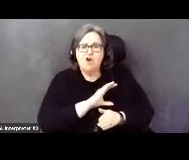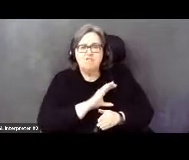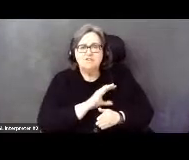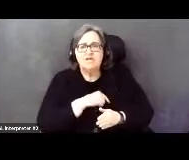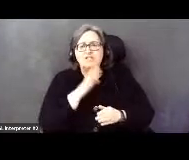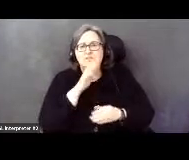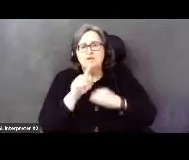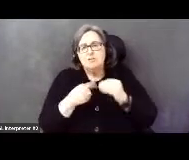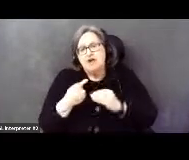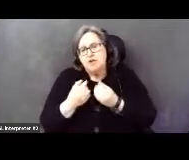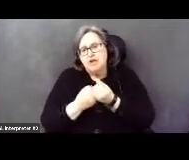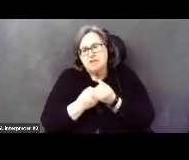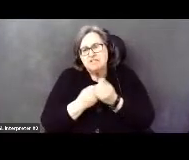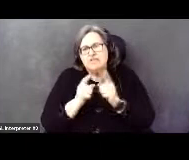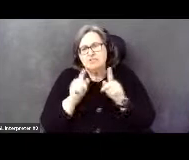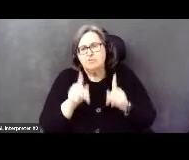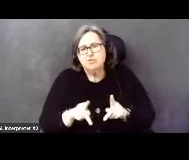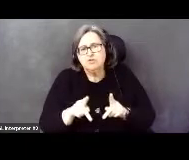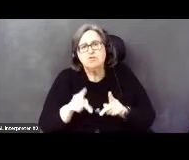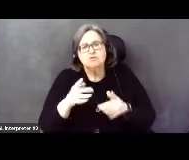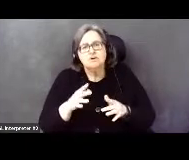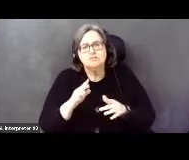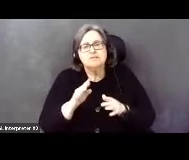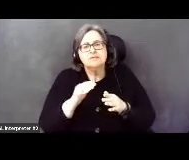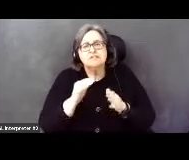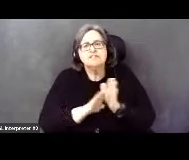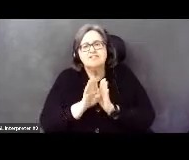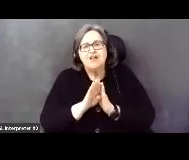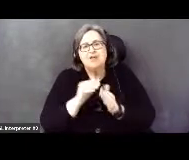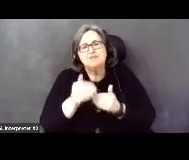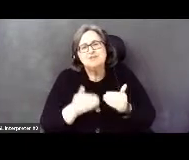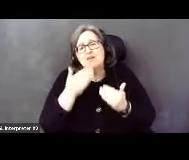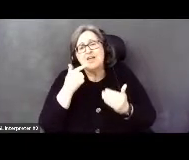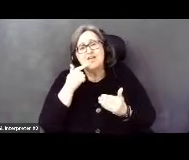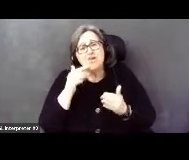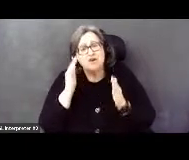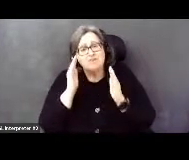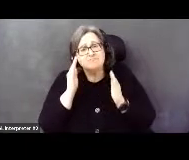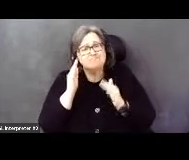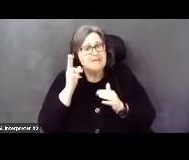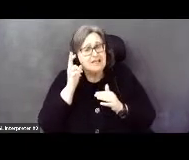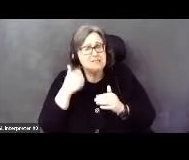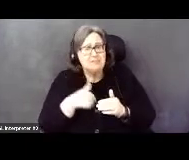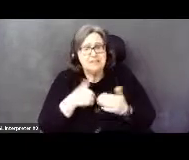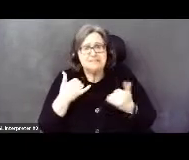individual that developed these steps. Thank you for hearing me today. I hope you'll download